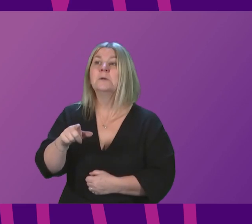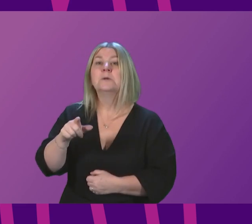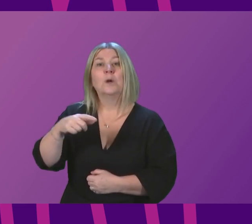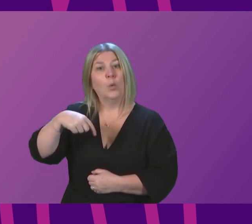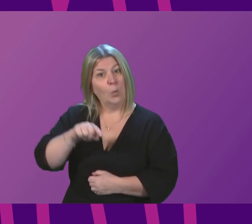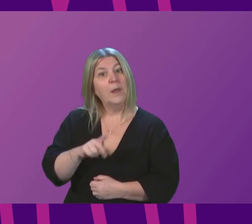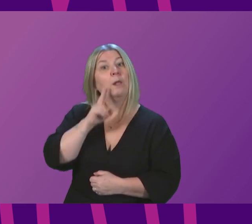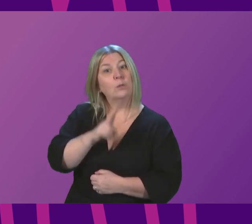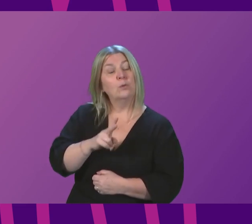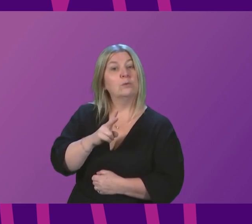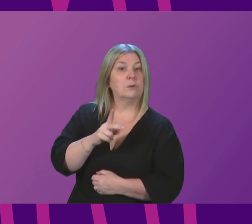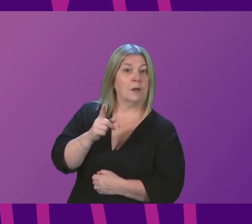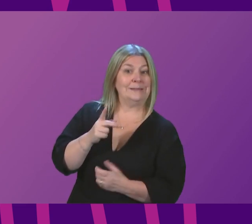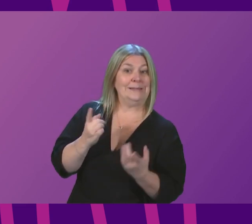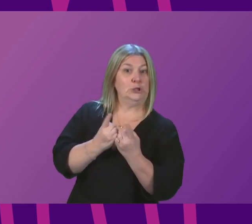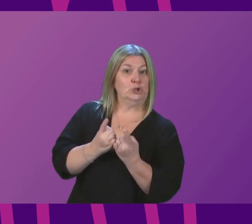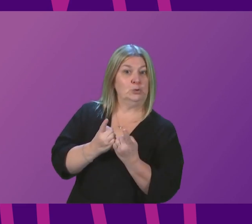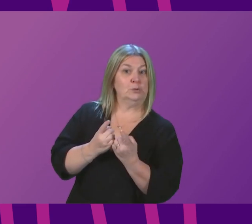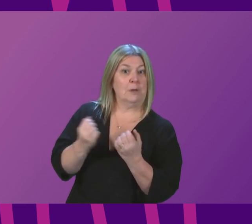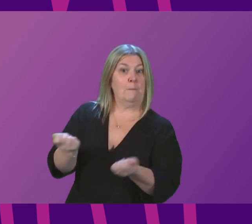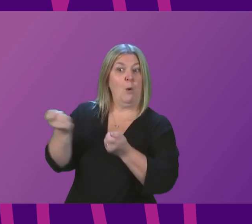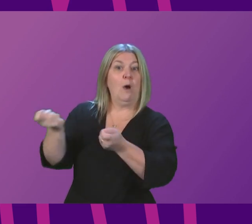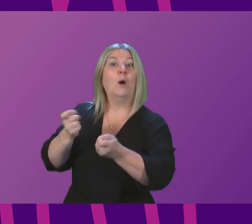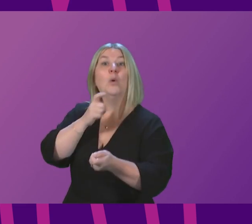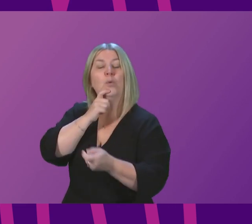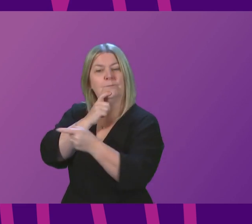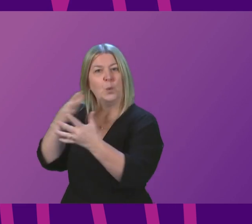that are being misused by Westminster into the hands of the Scottish Parliament, so that